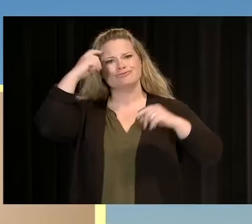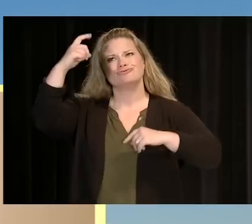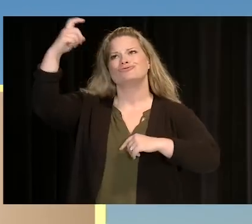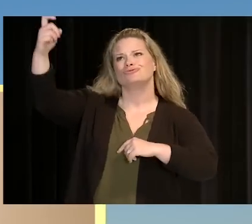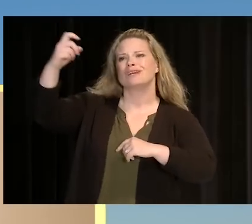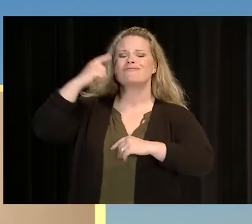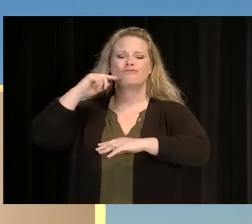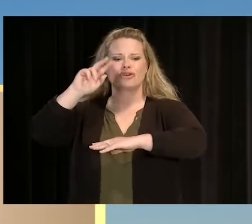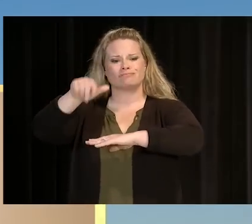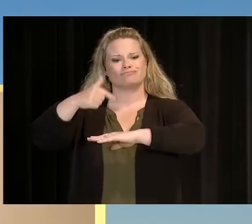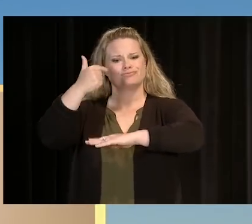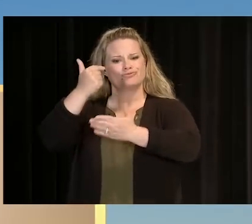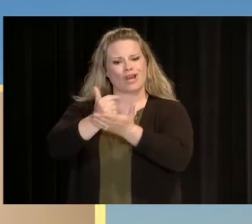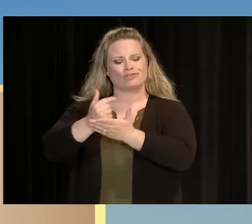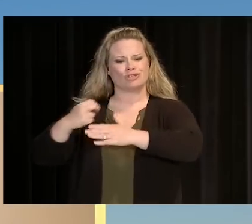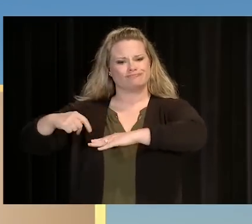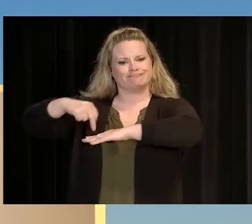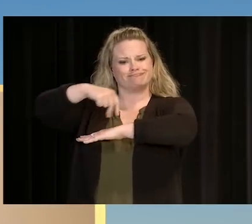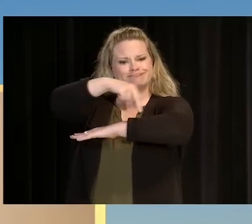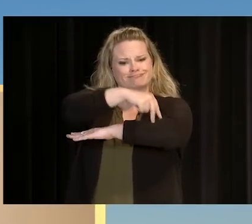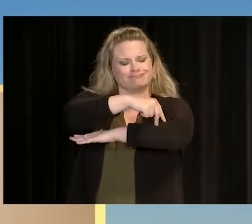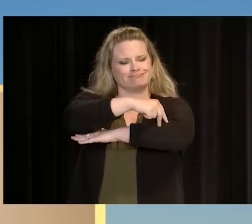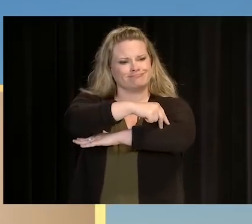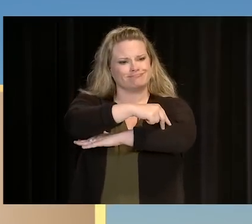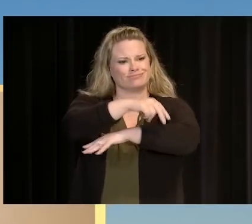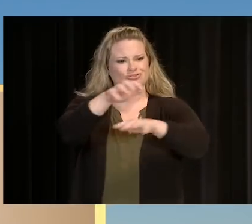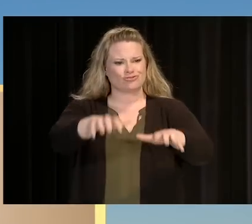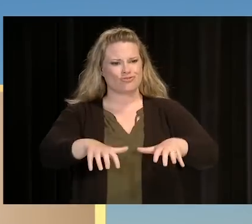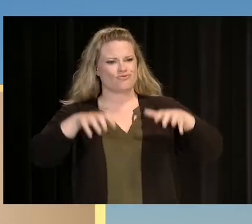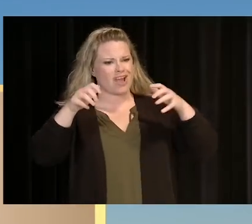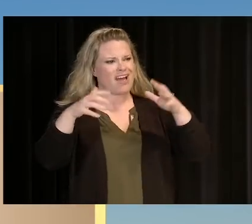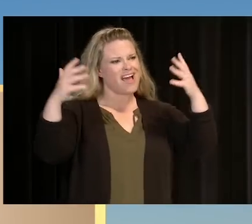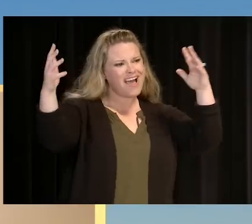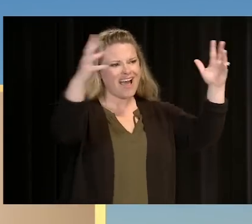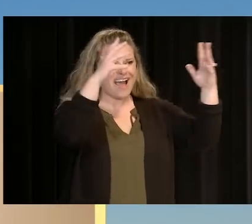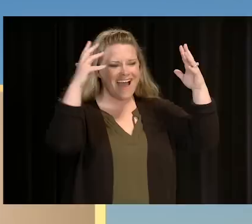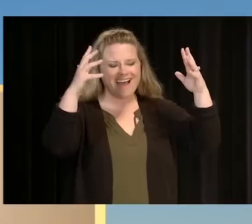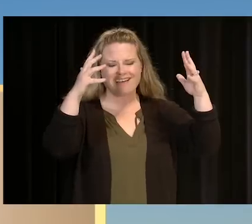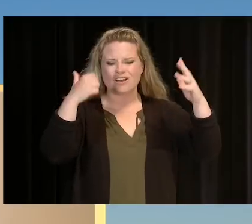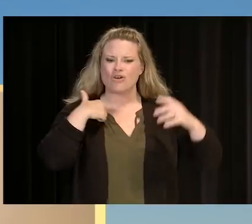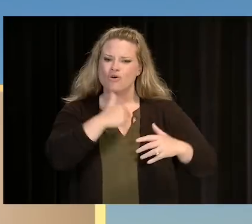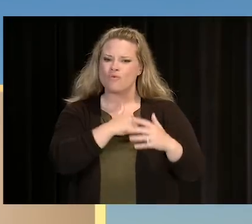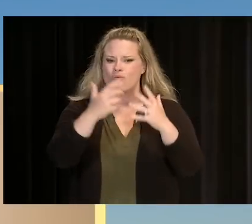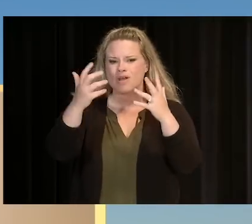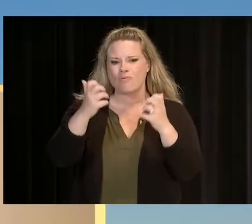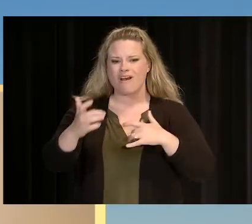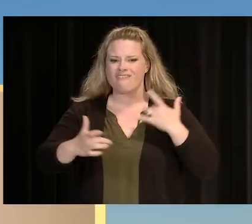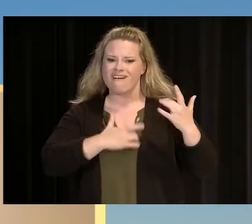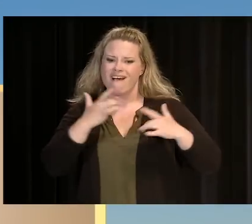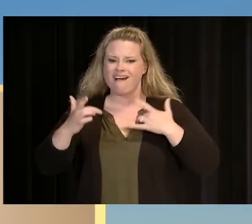AND WALKING UP TO THE STAGE TO COLLECT OUR DEGREES AS THE CROWD CHEERED BEHIND US. SOME OF US LONGED FOR THE EXHILARATING FEELING